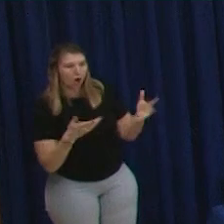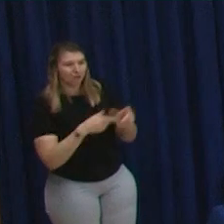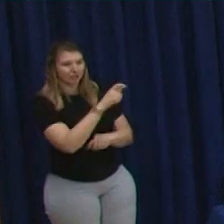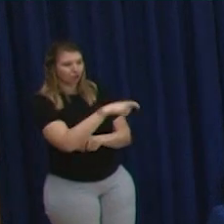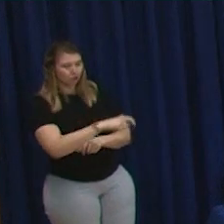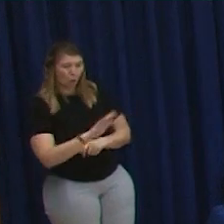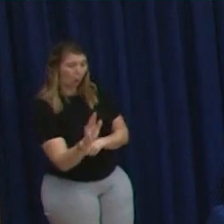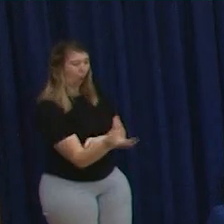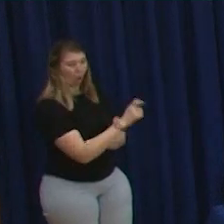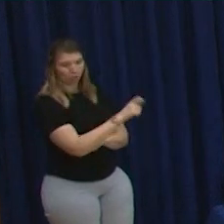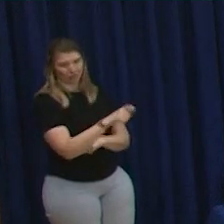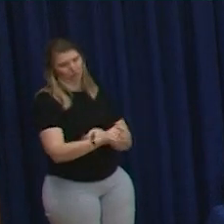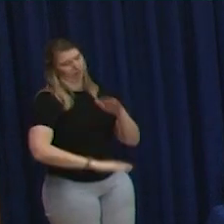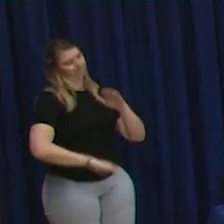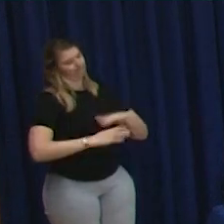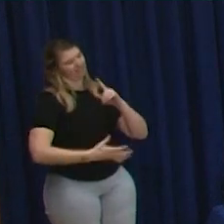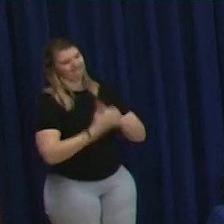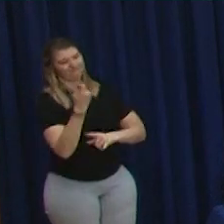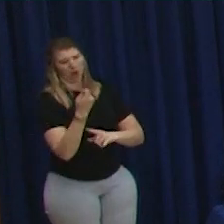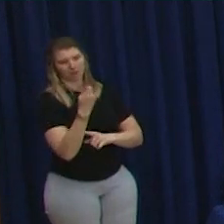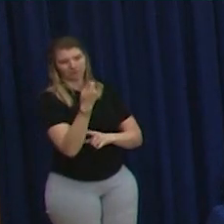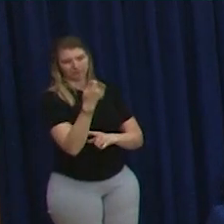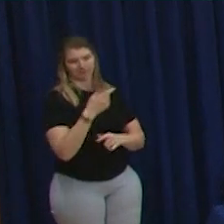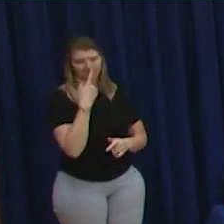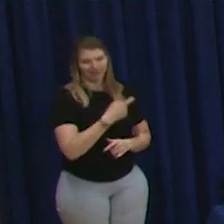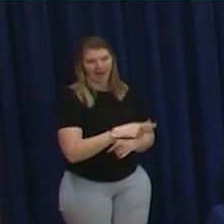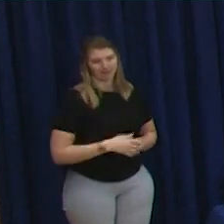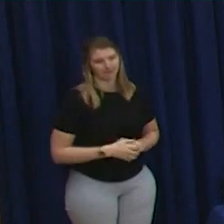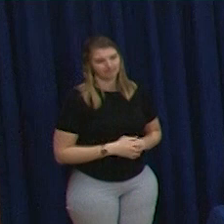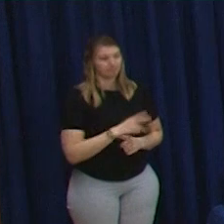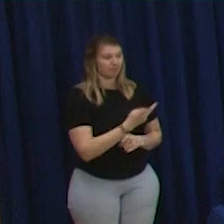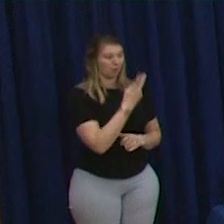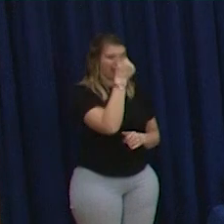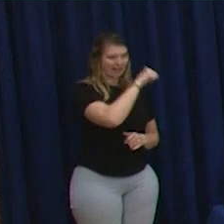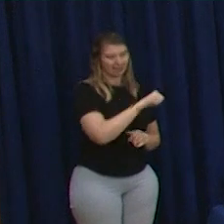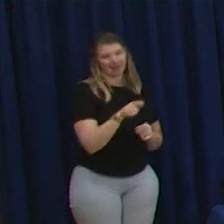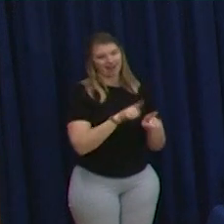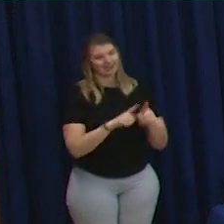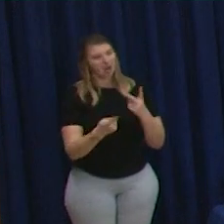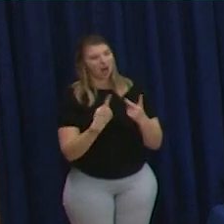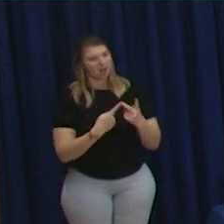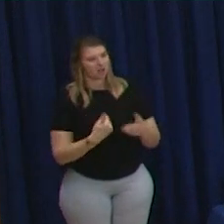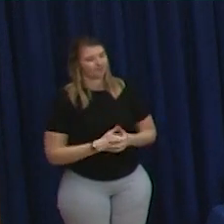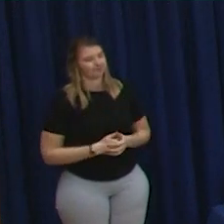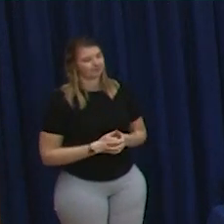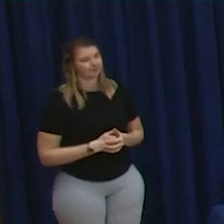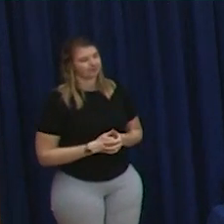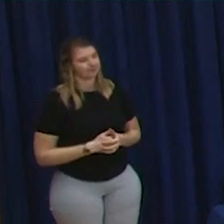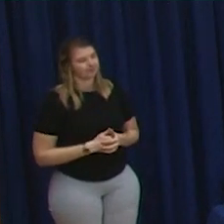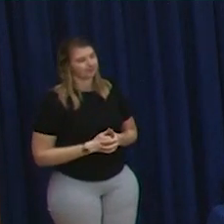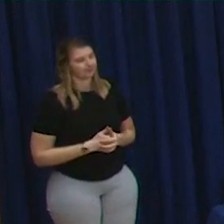potential, including both academic and broader developments. Neurotypicality is not enshrined